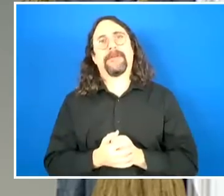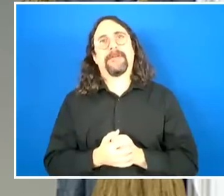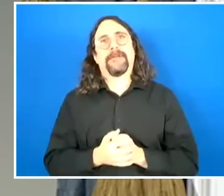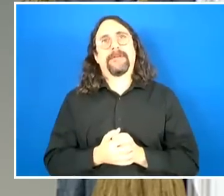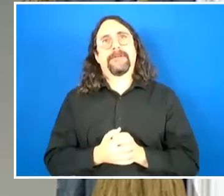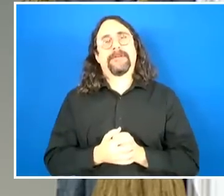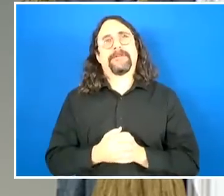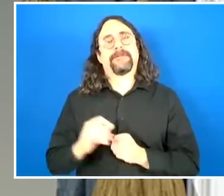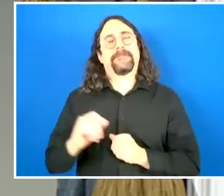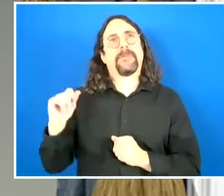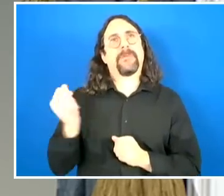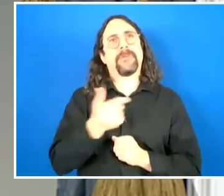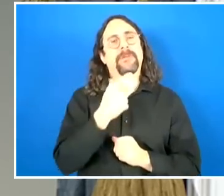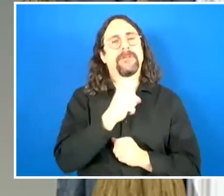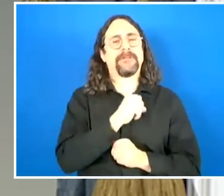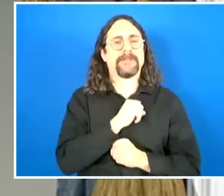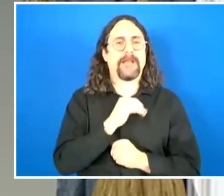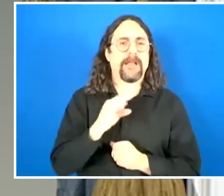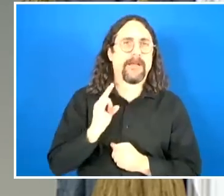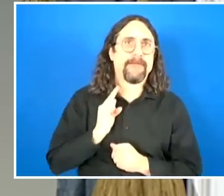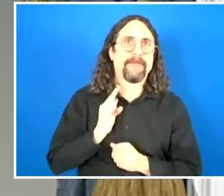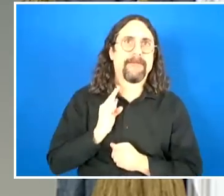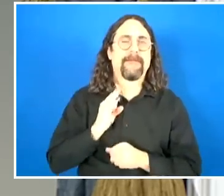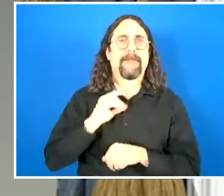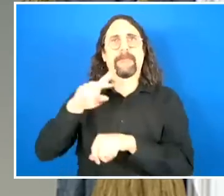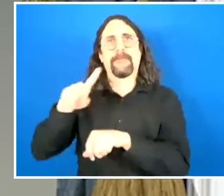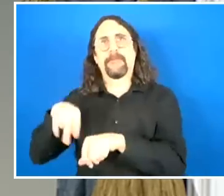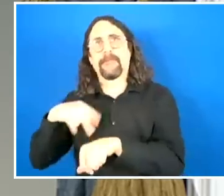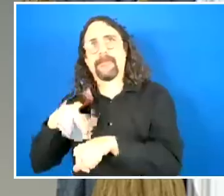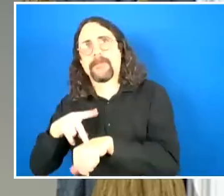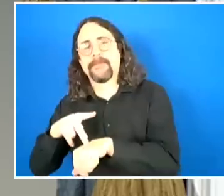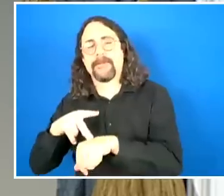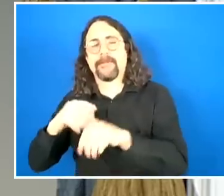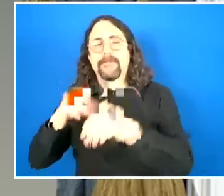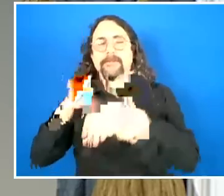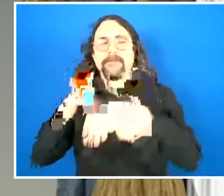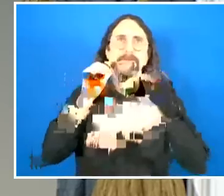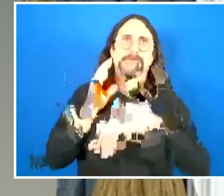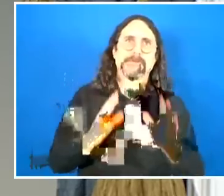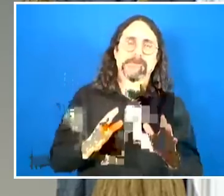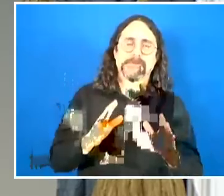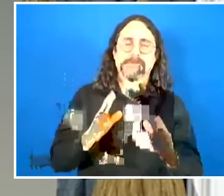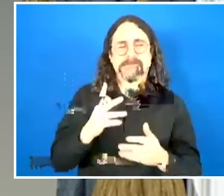CONTINUE TO KEEP O SURTUDENTS ENGAGED, SO THANK YOU. WHAT WE'RE ANNOUNCING TODAY